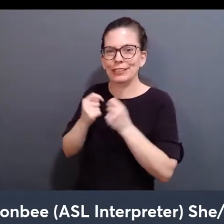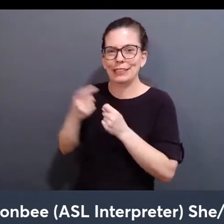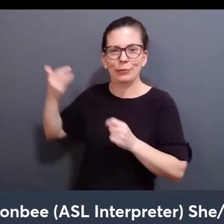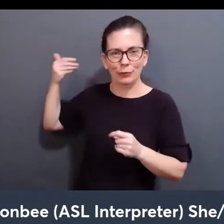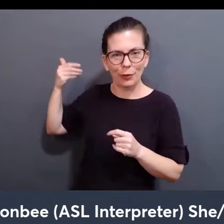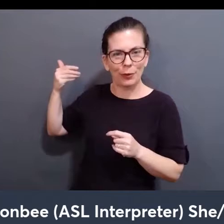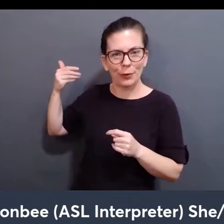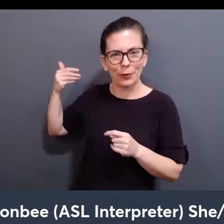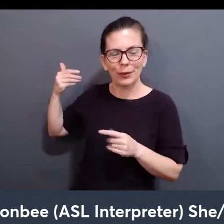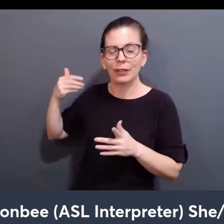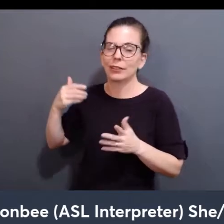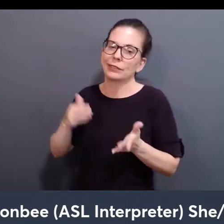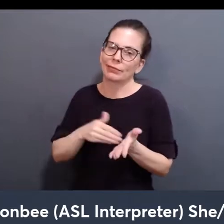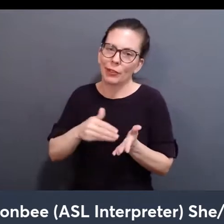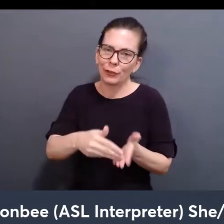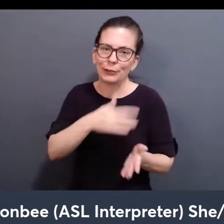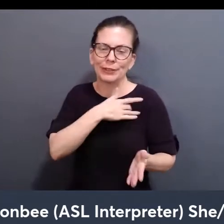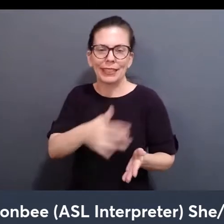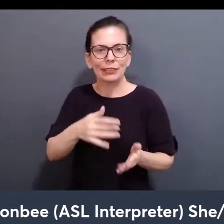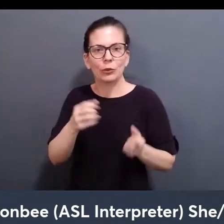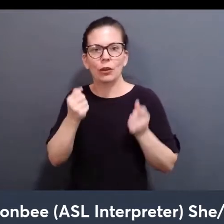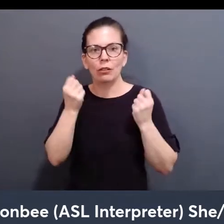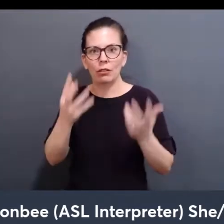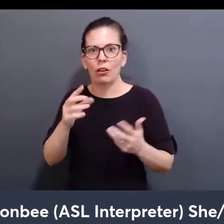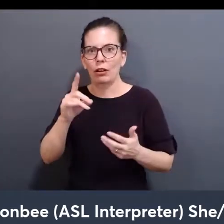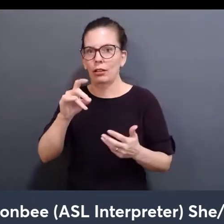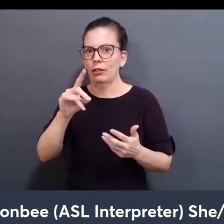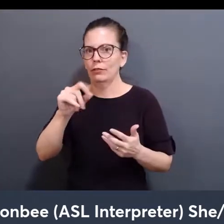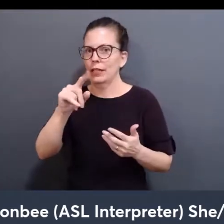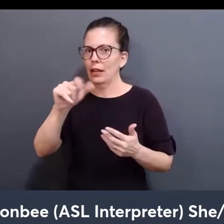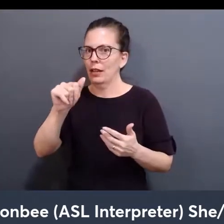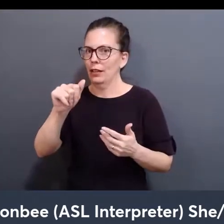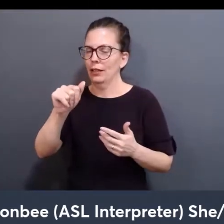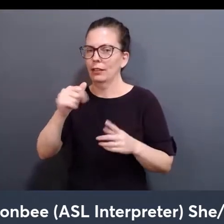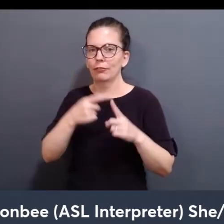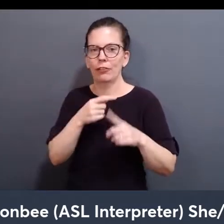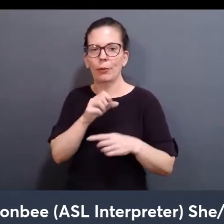Oftentimes you've got a lot of data coming out of your software products.